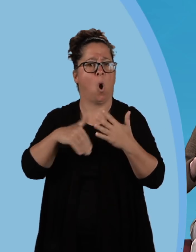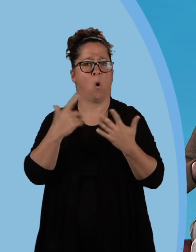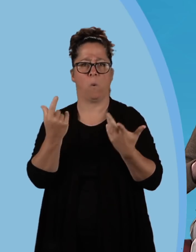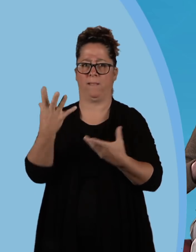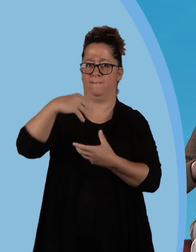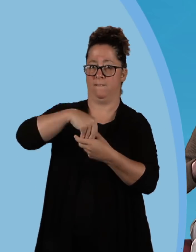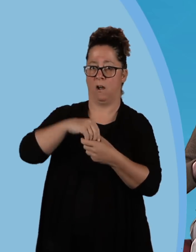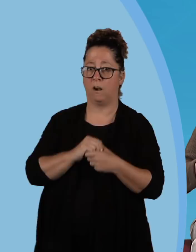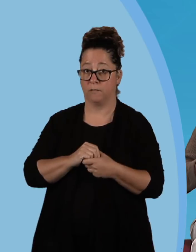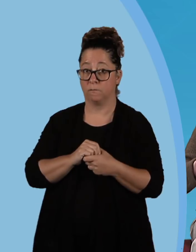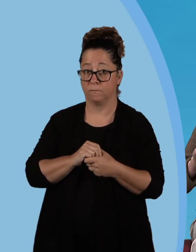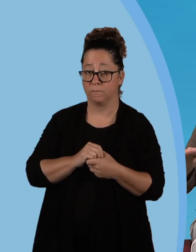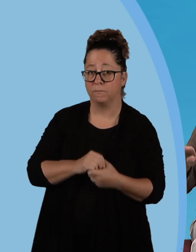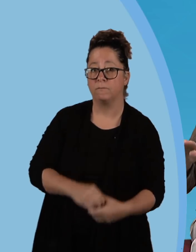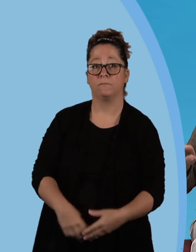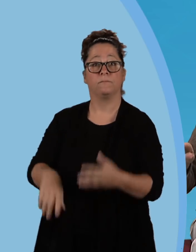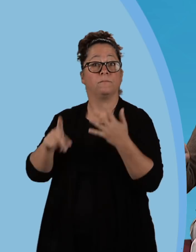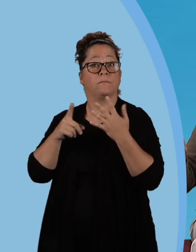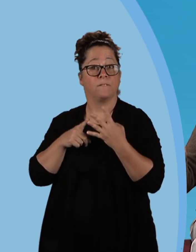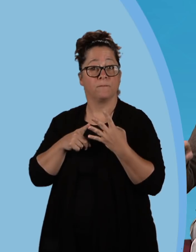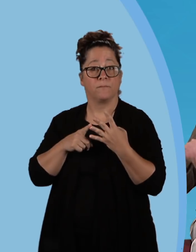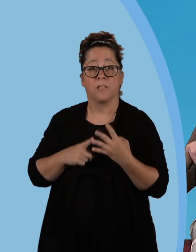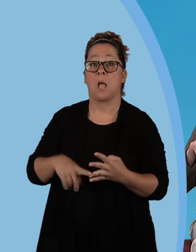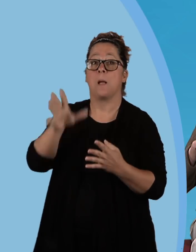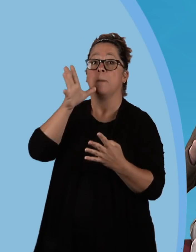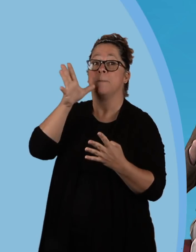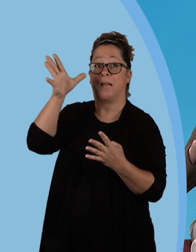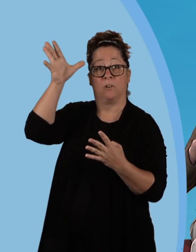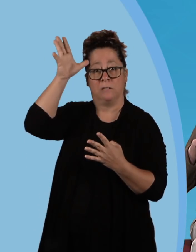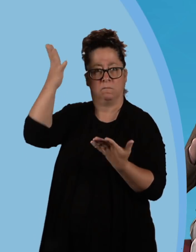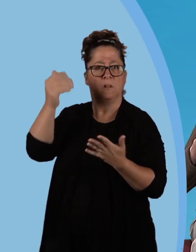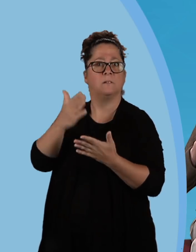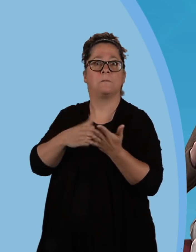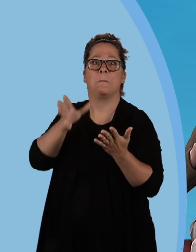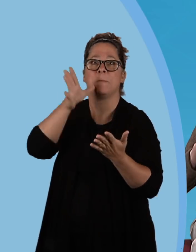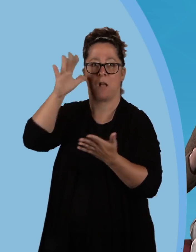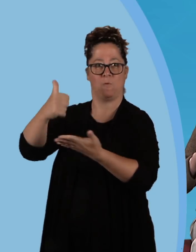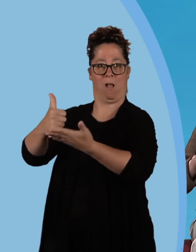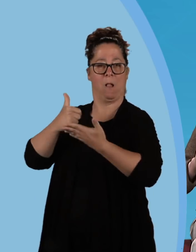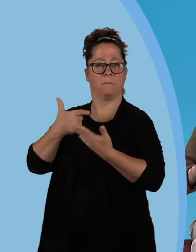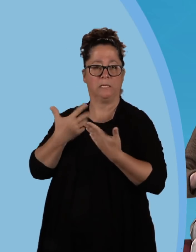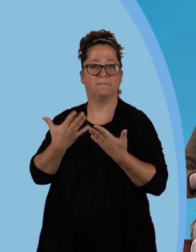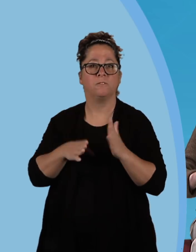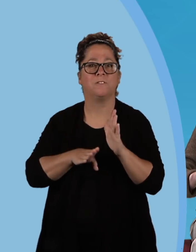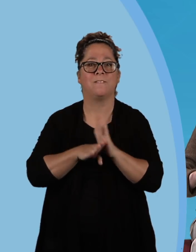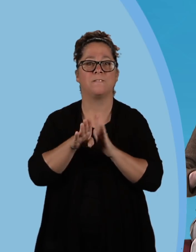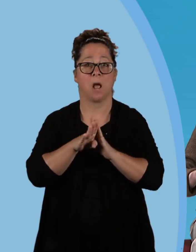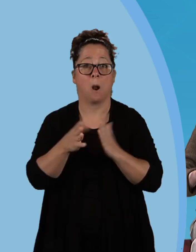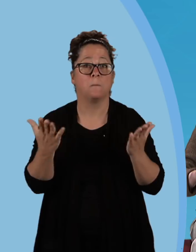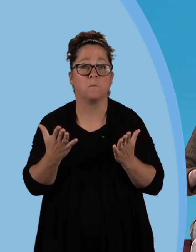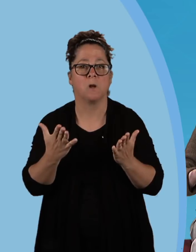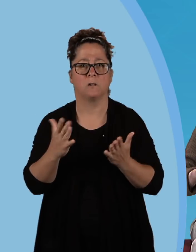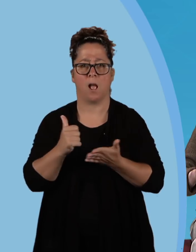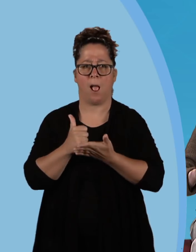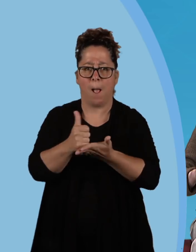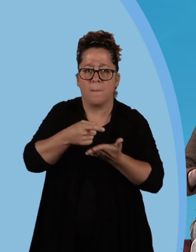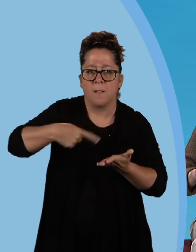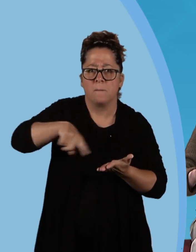and how that affects all sorts of other things that they do. We have a tip sheet for parents, that some parents helped me develop,